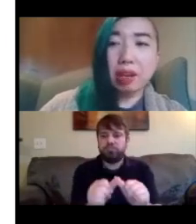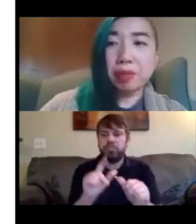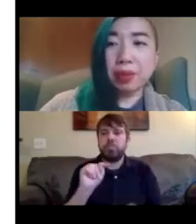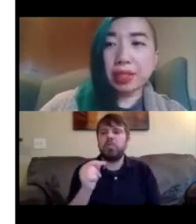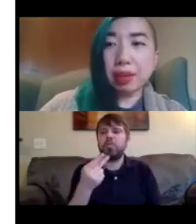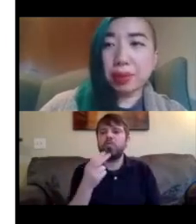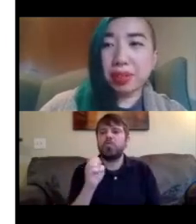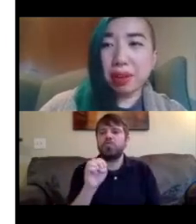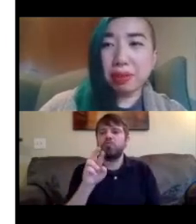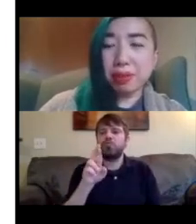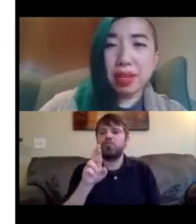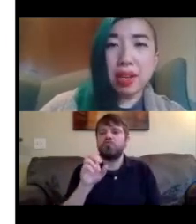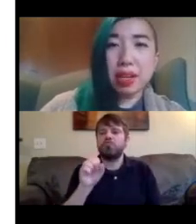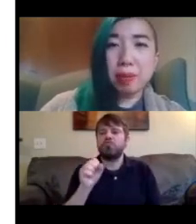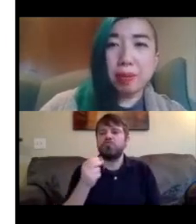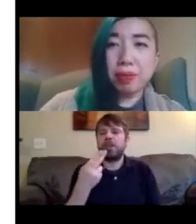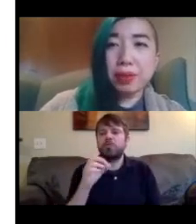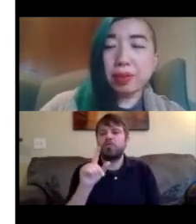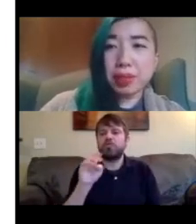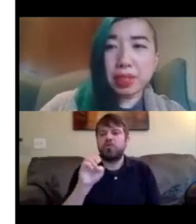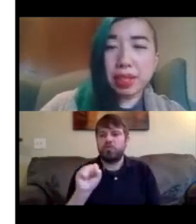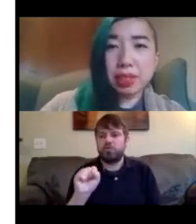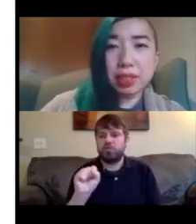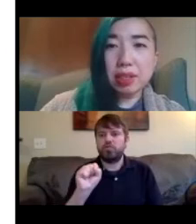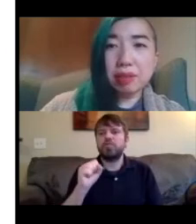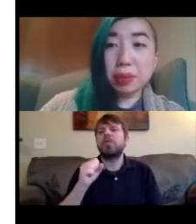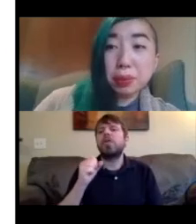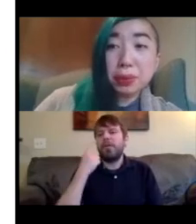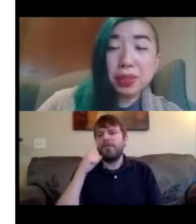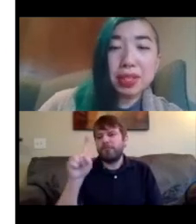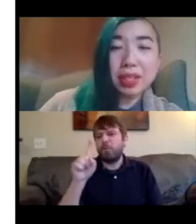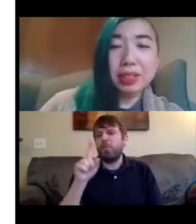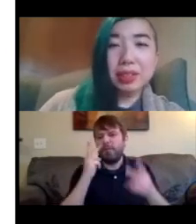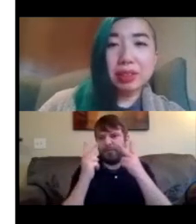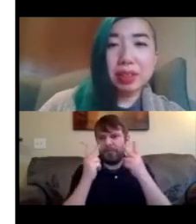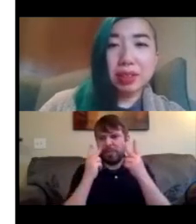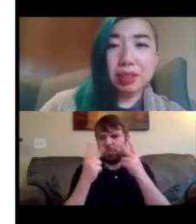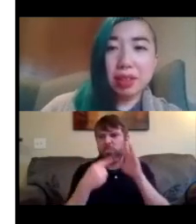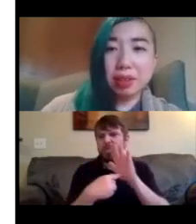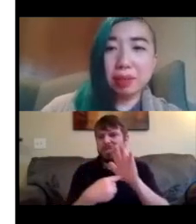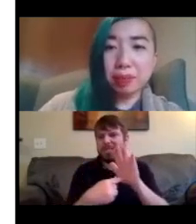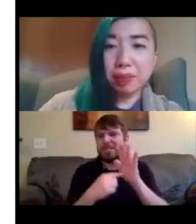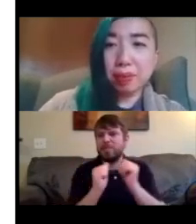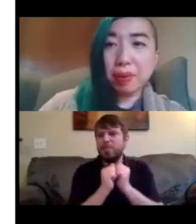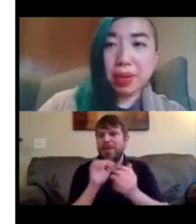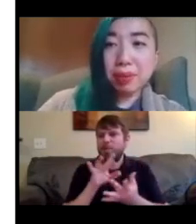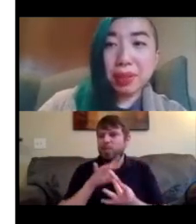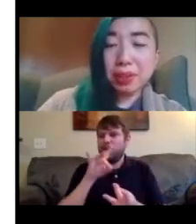for an example of visual representation of ghosts in text. But I want us to make sure